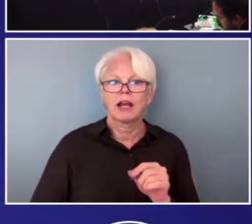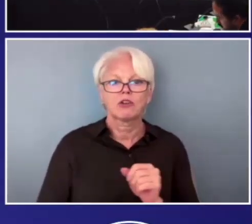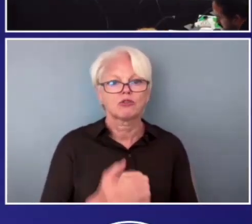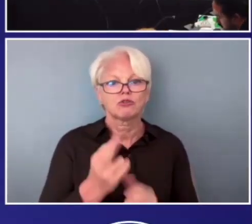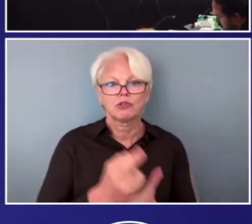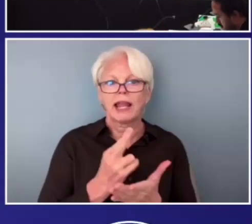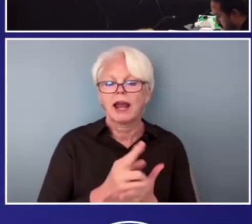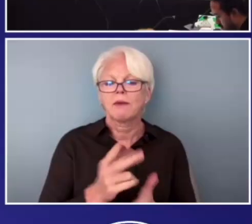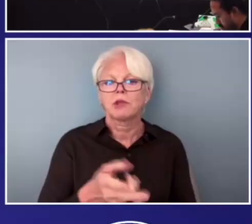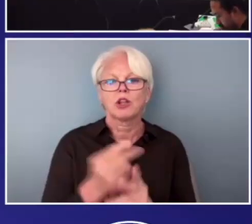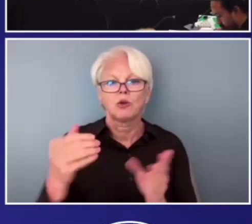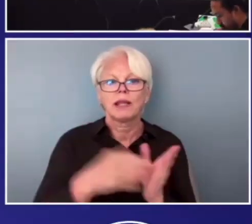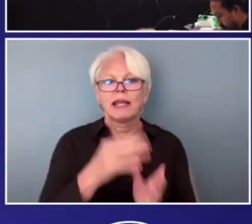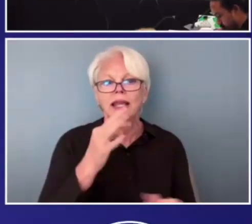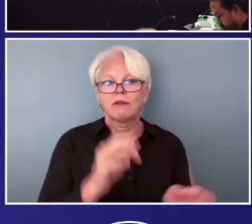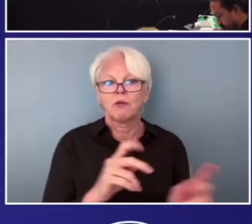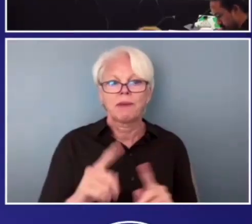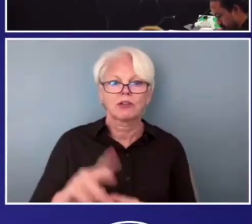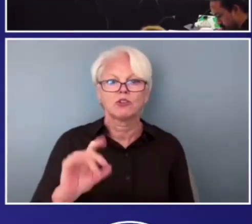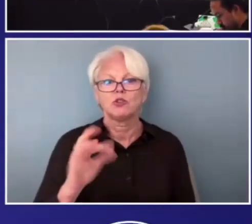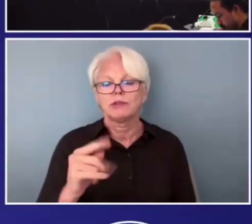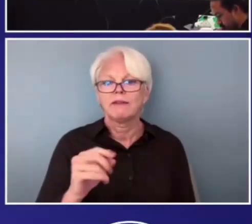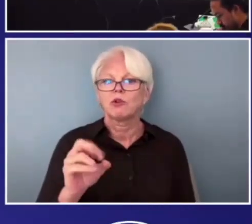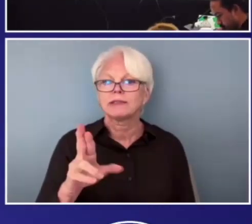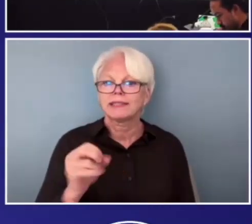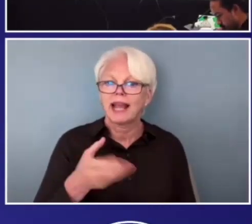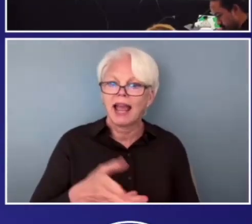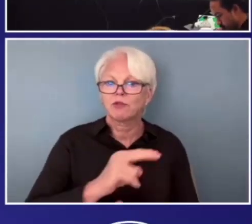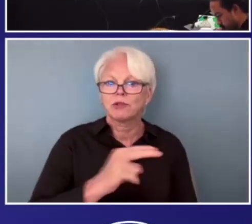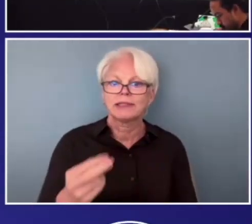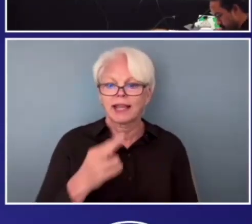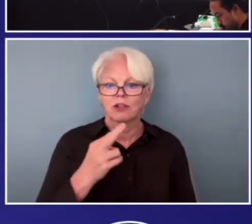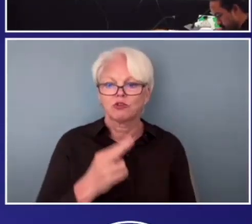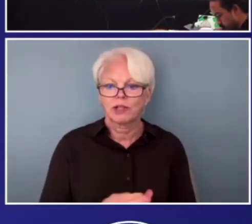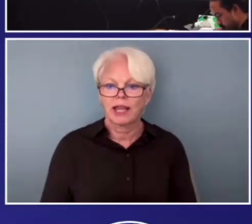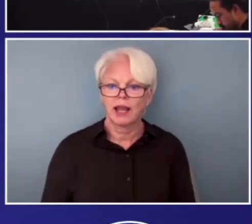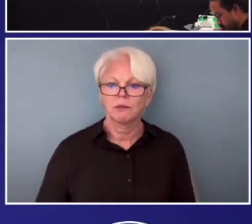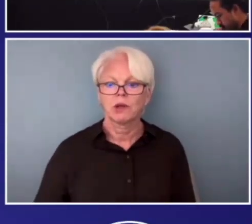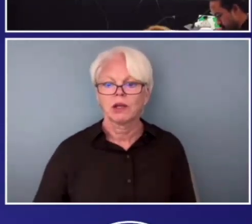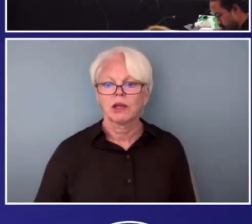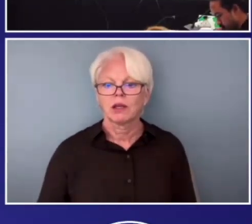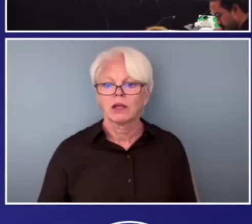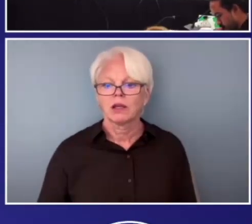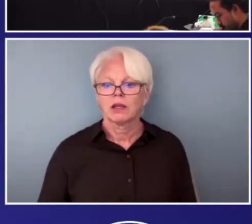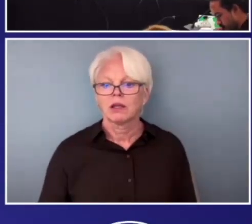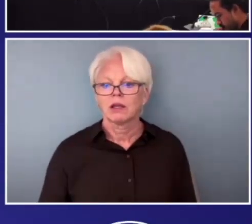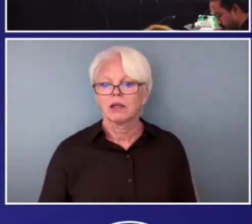if the loan returns to default status following the second rehabilitation. I do want to make a clarifying statement.